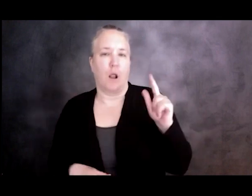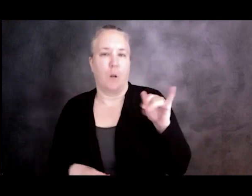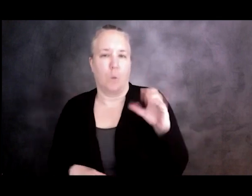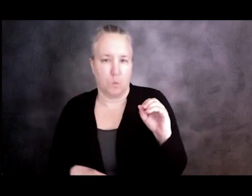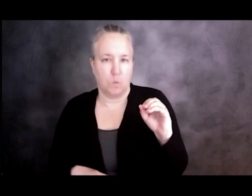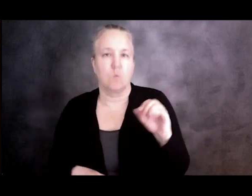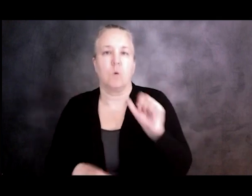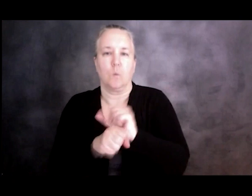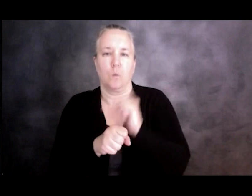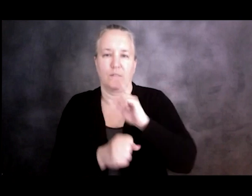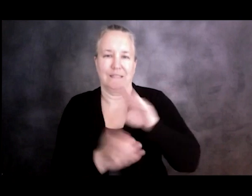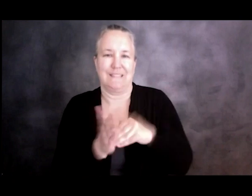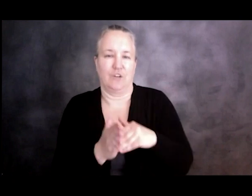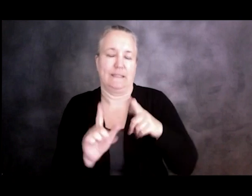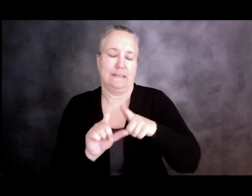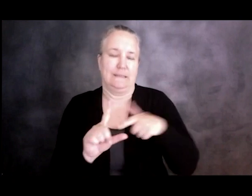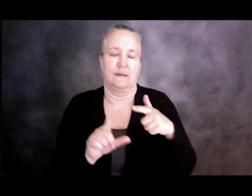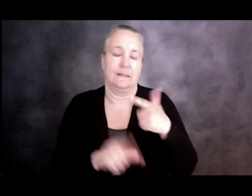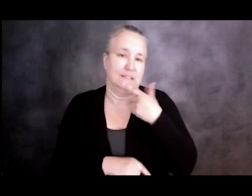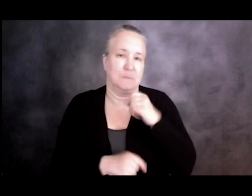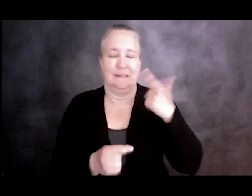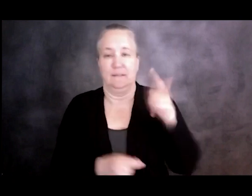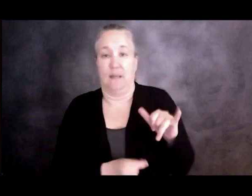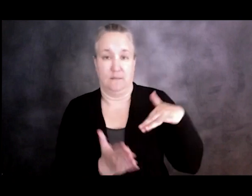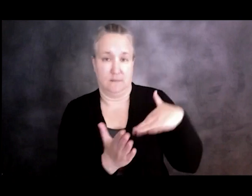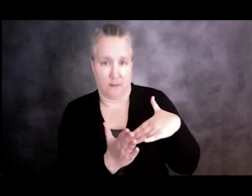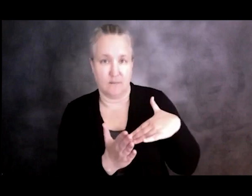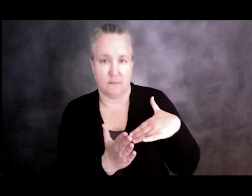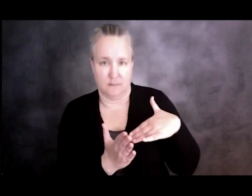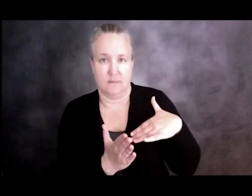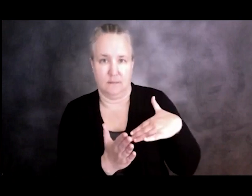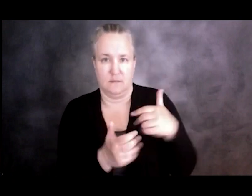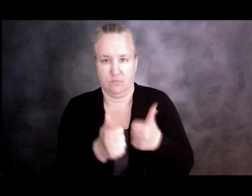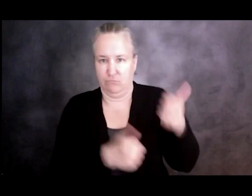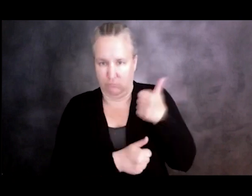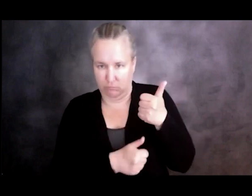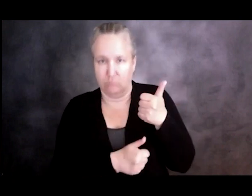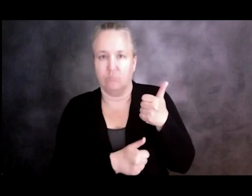for Lesbian and Gay Studies at the Graduate Center of the City University of New York.